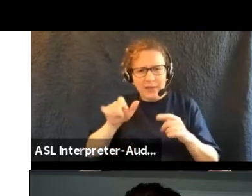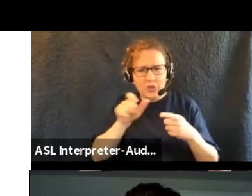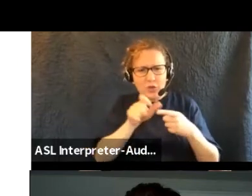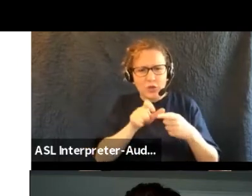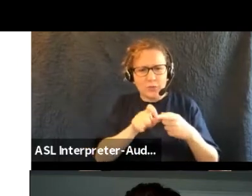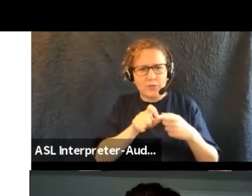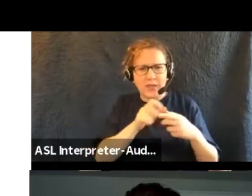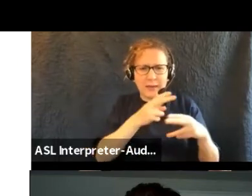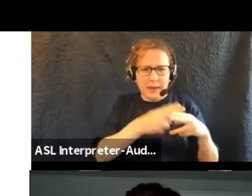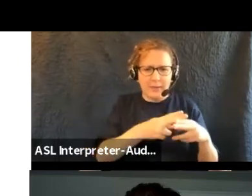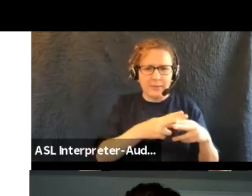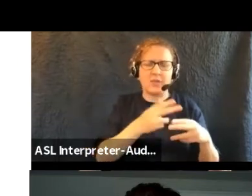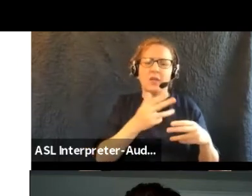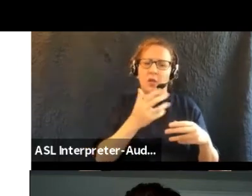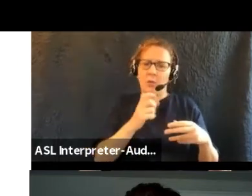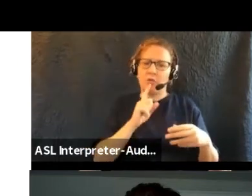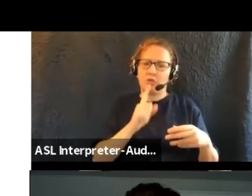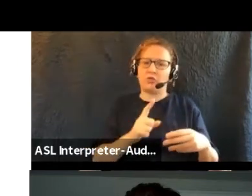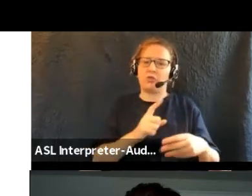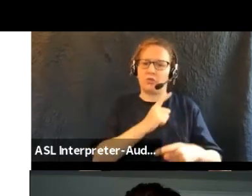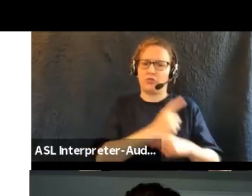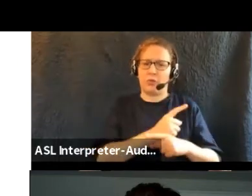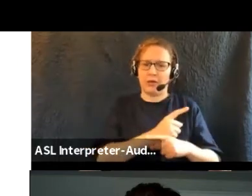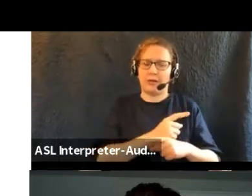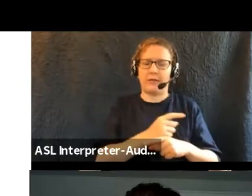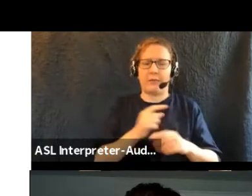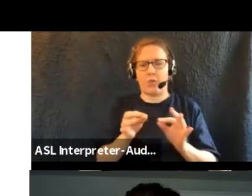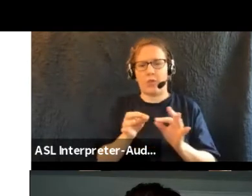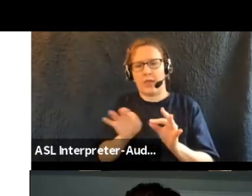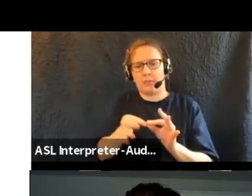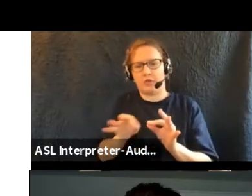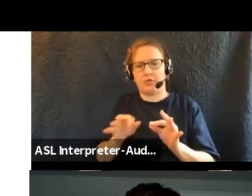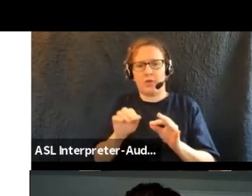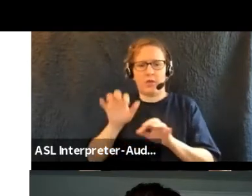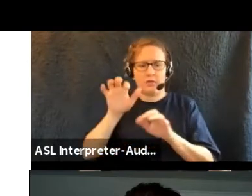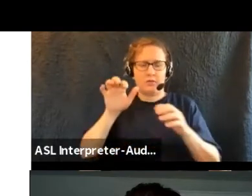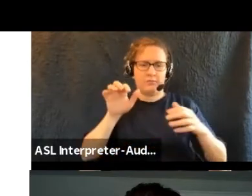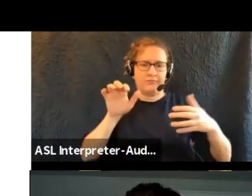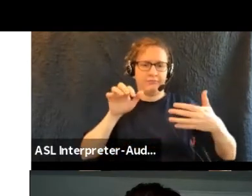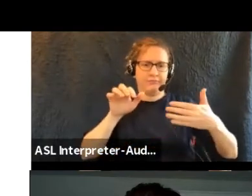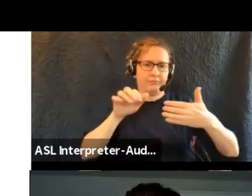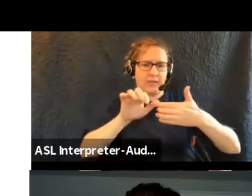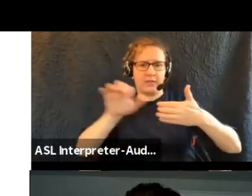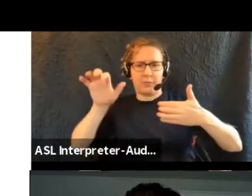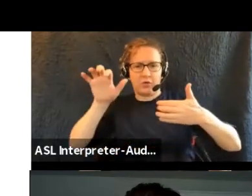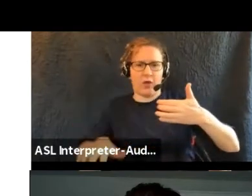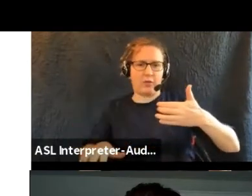correctly in captions and transcripts so you're making sure that people understand what's being discussed.